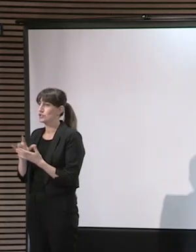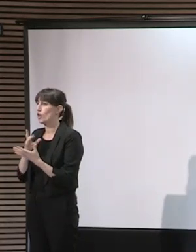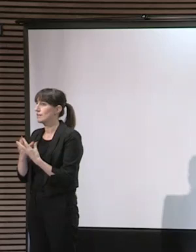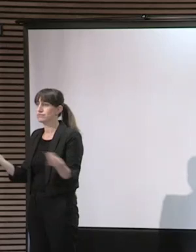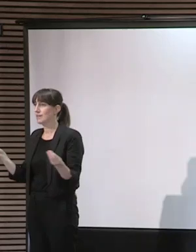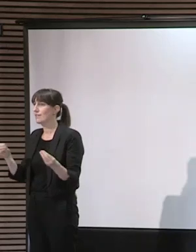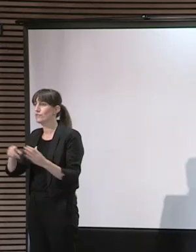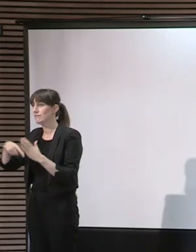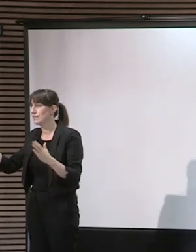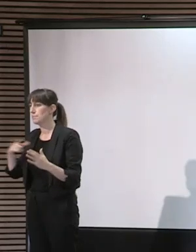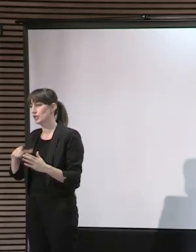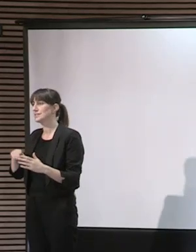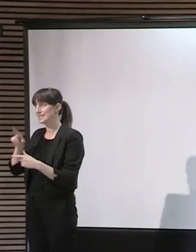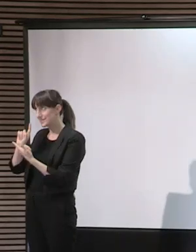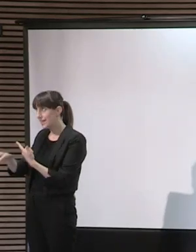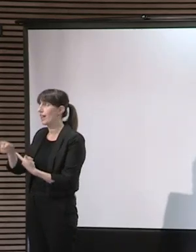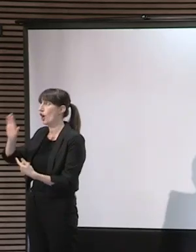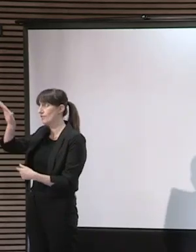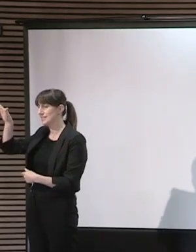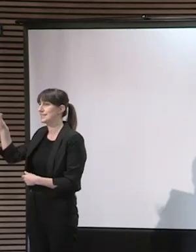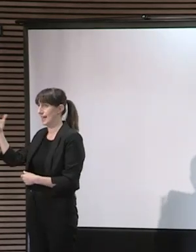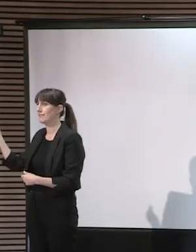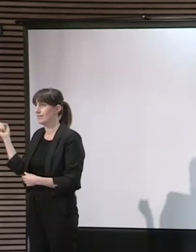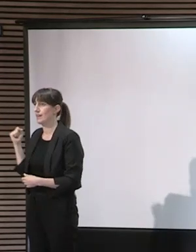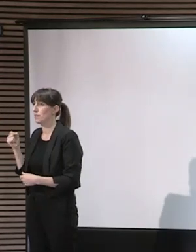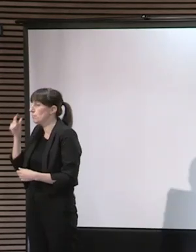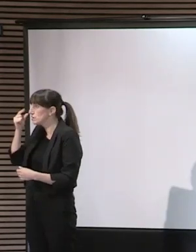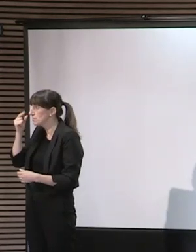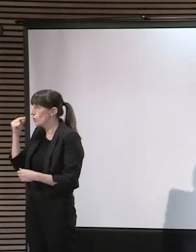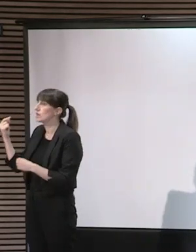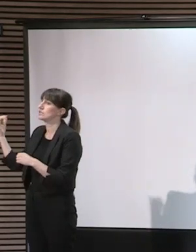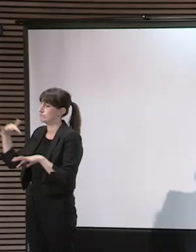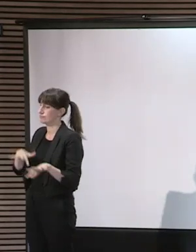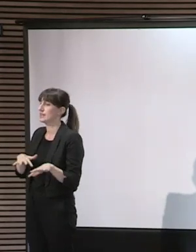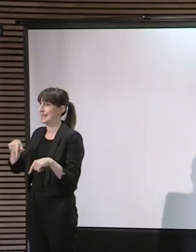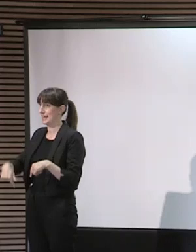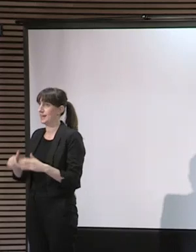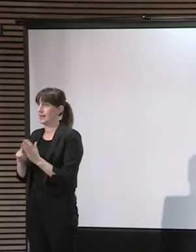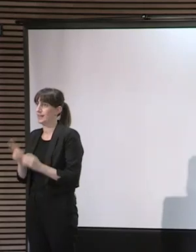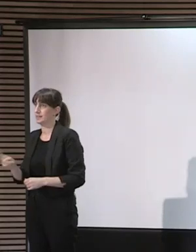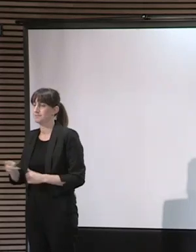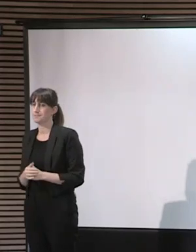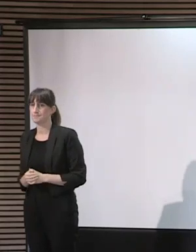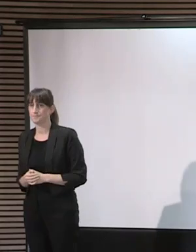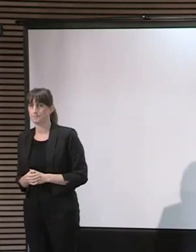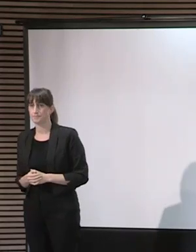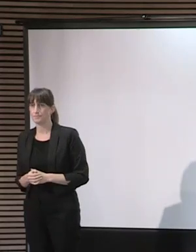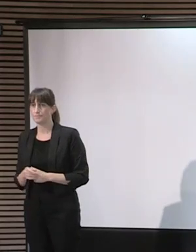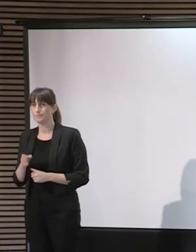isolate and contact-trace. So it's an ongoing elimination rather than a one-off eradication process. Prime Minister, over the weekend, we've been hearing